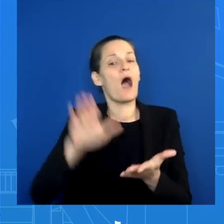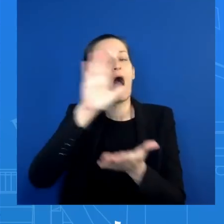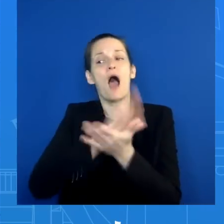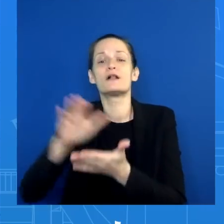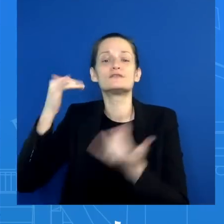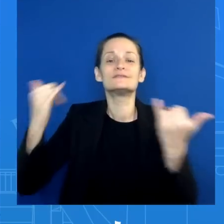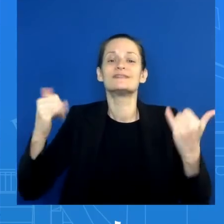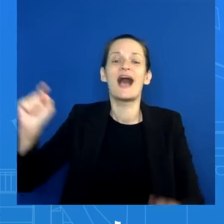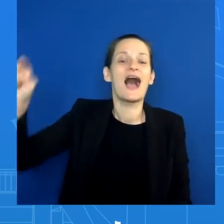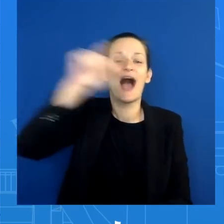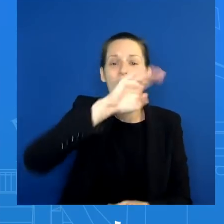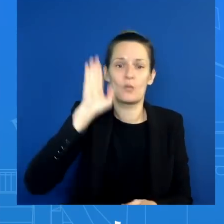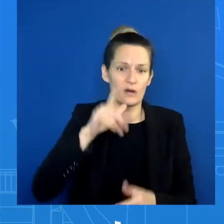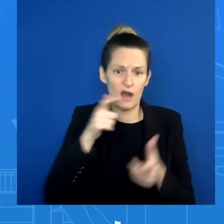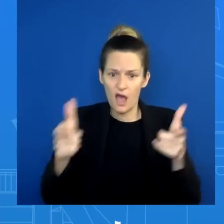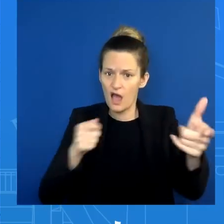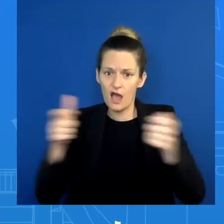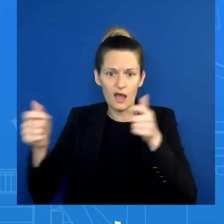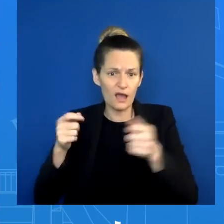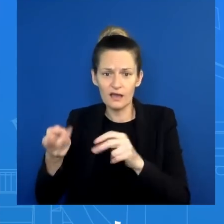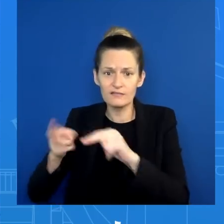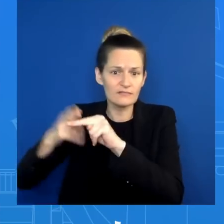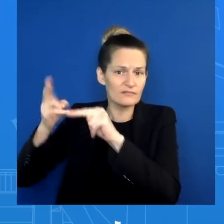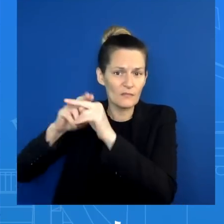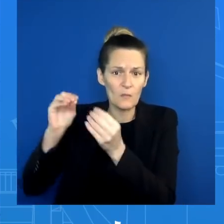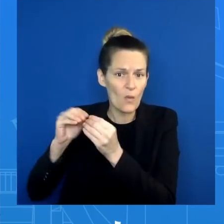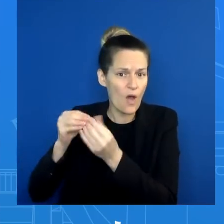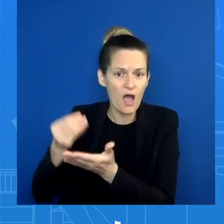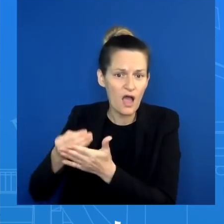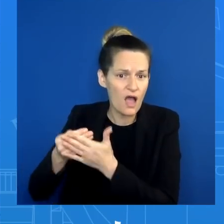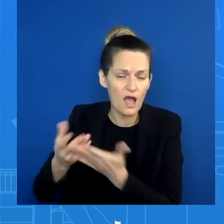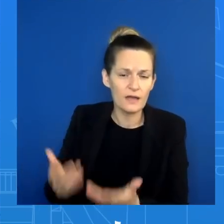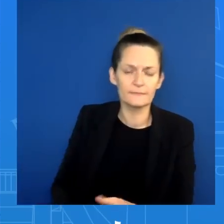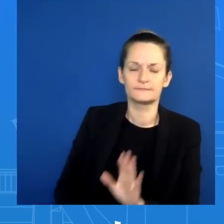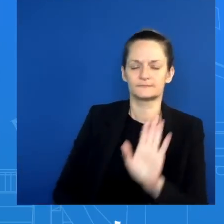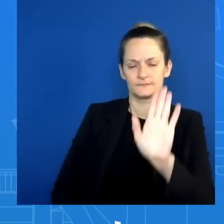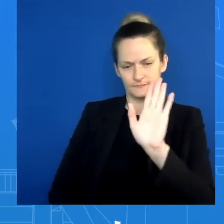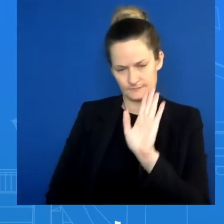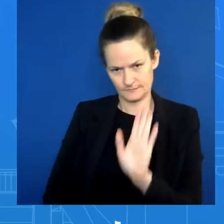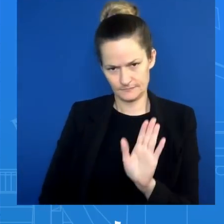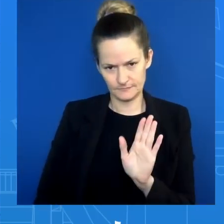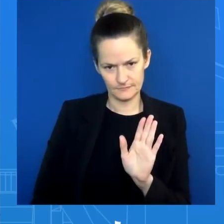about the rising cost of college and I know this question and you're talking about tuition.